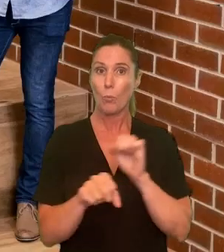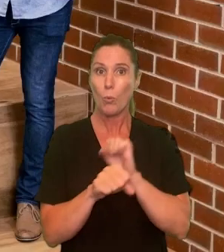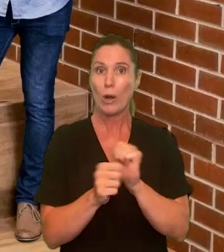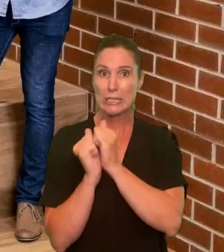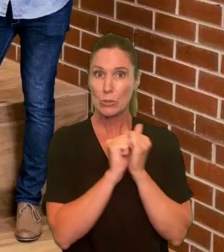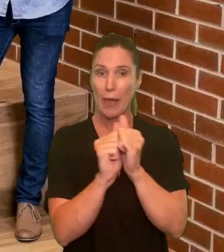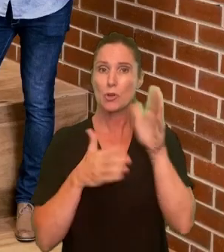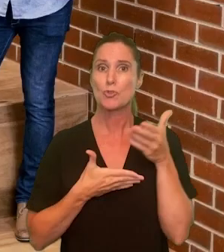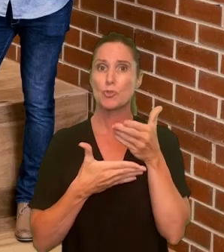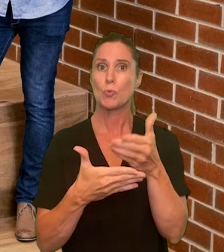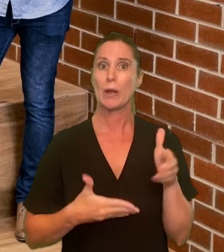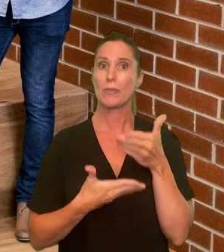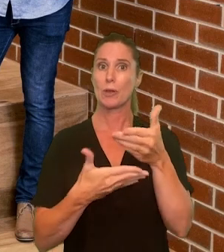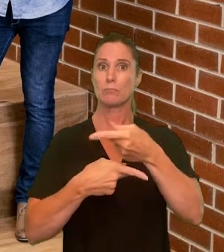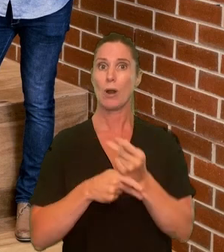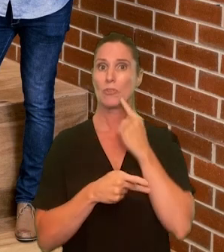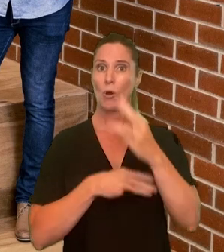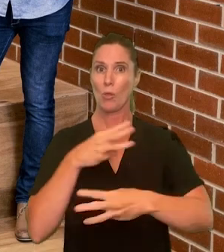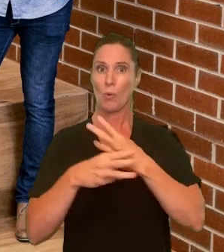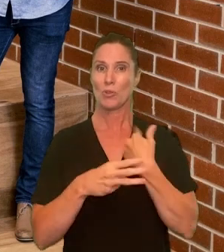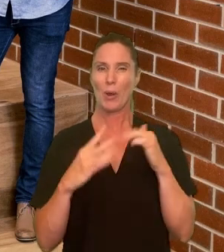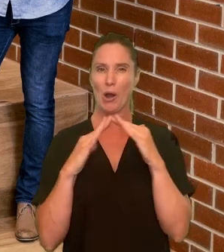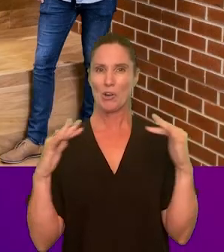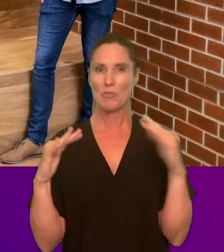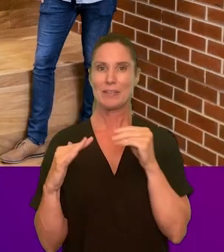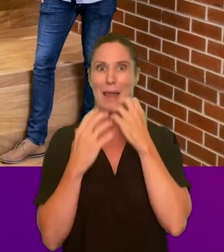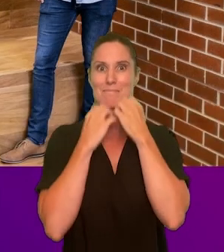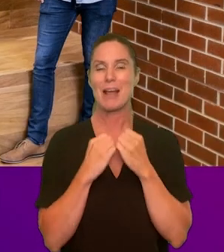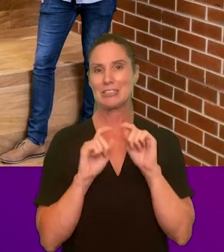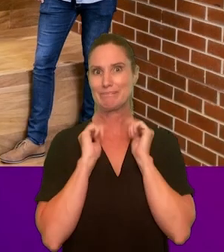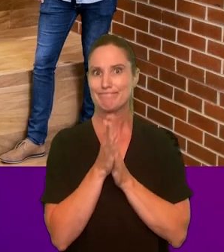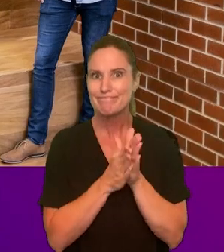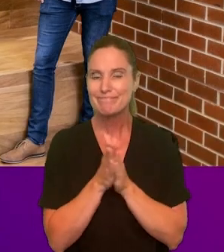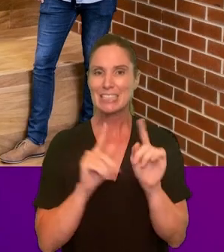We are a diverse and passionate team with a wealth of experience in the development and research